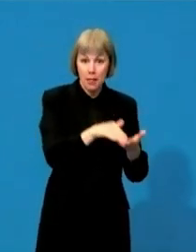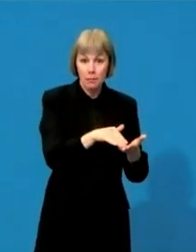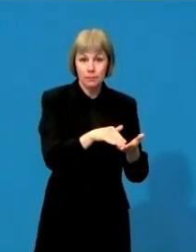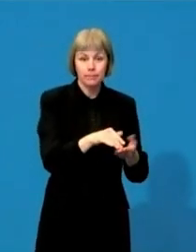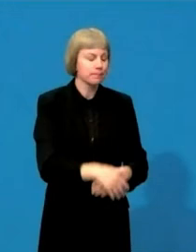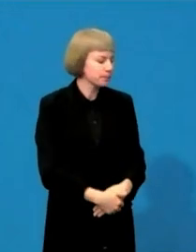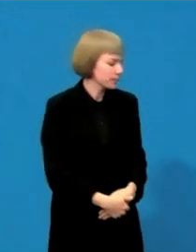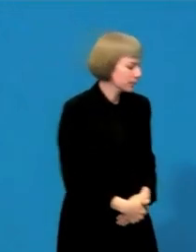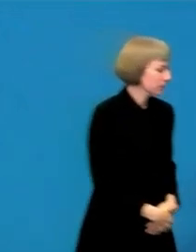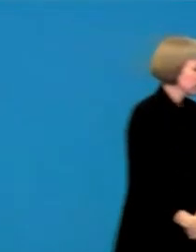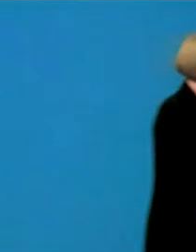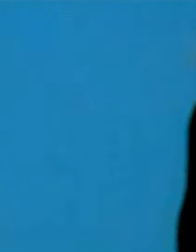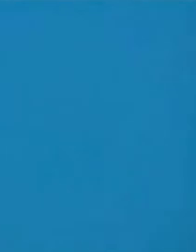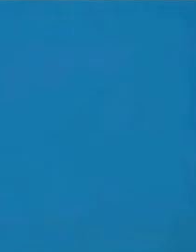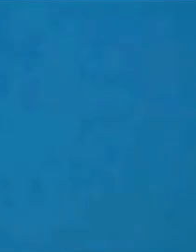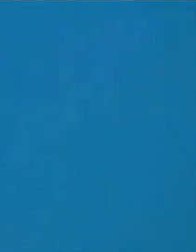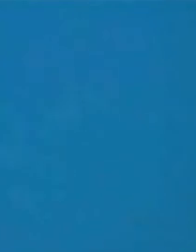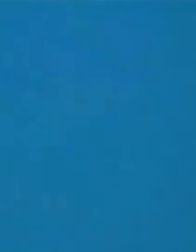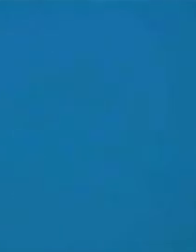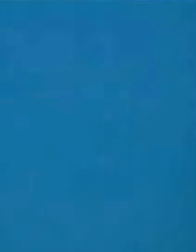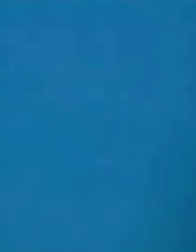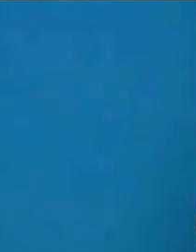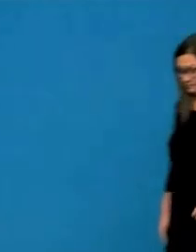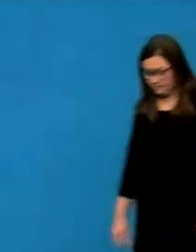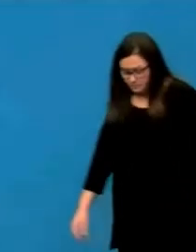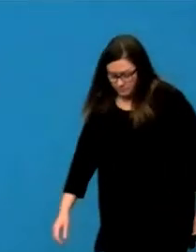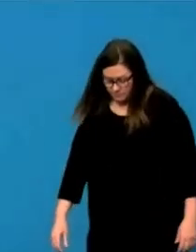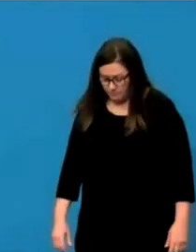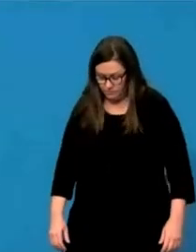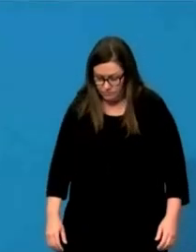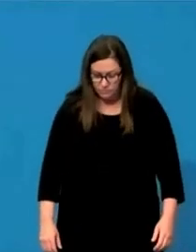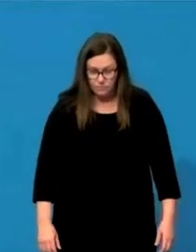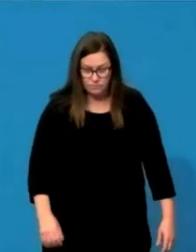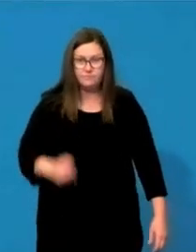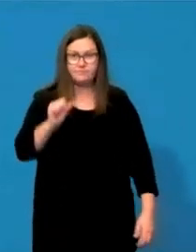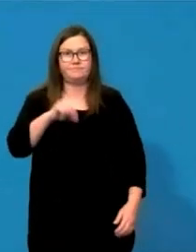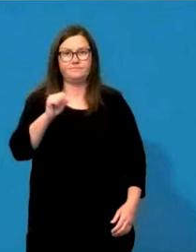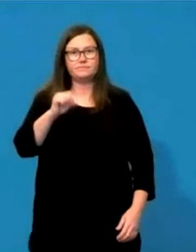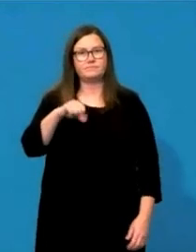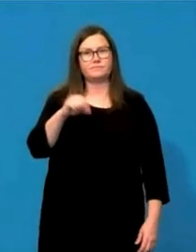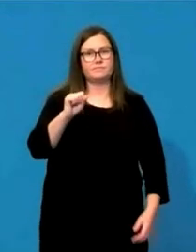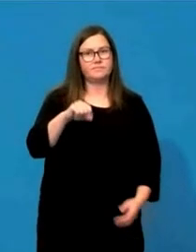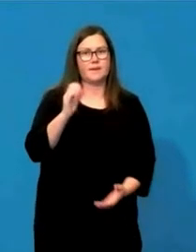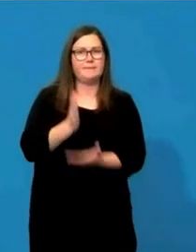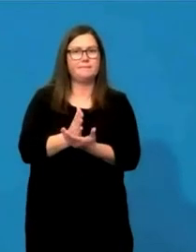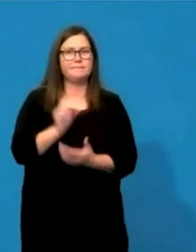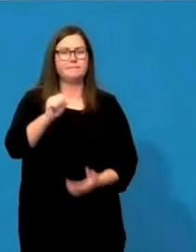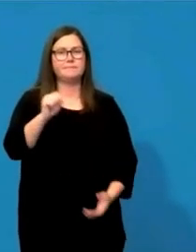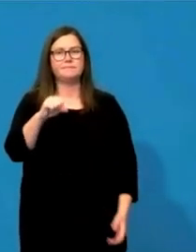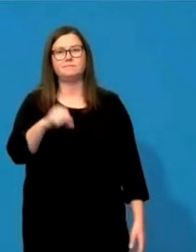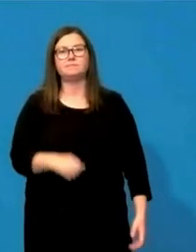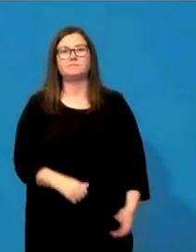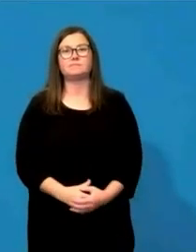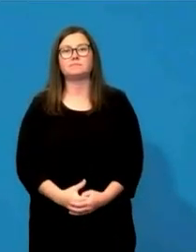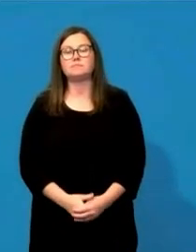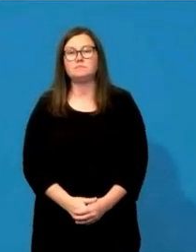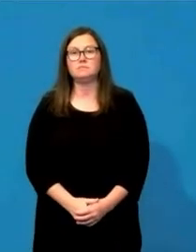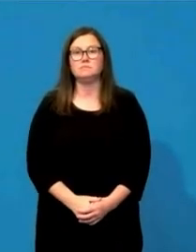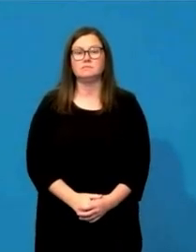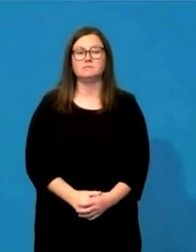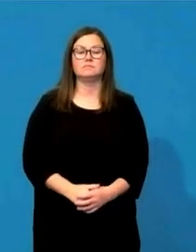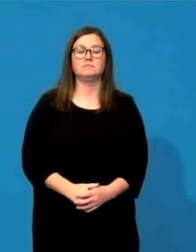I really do. As we all know, trauma is a big one for all of